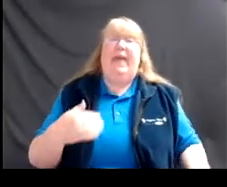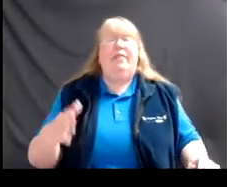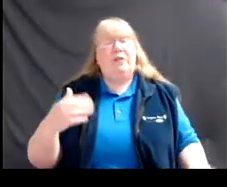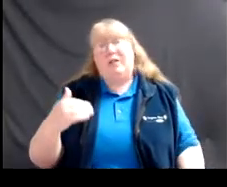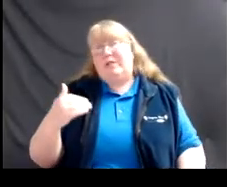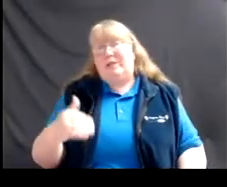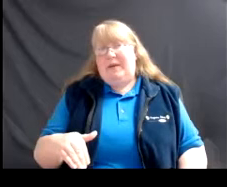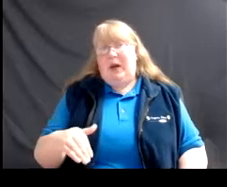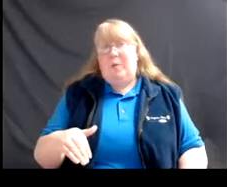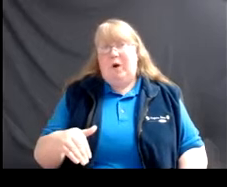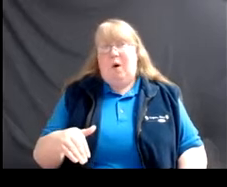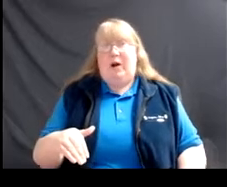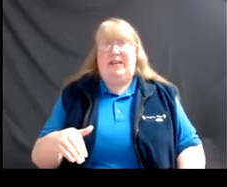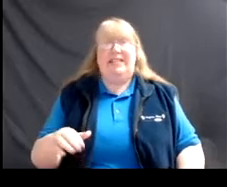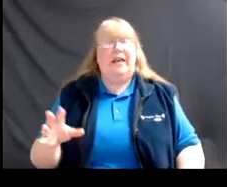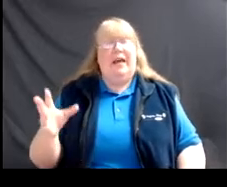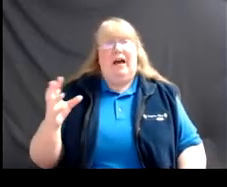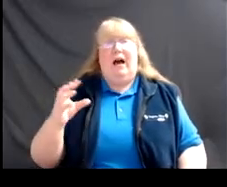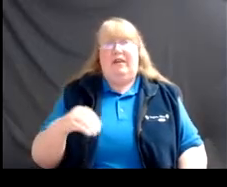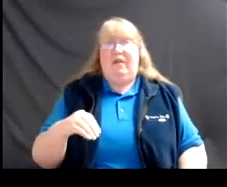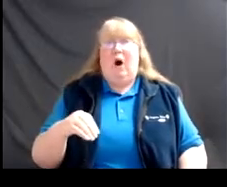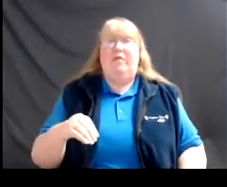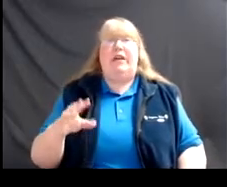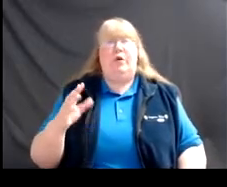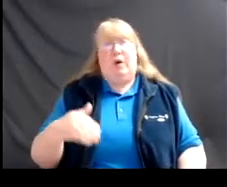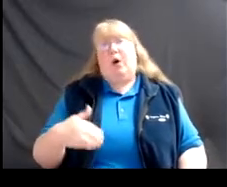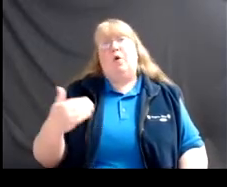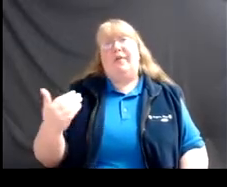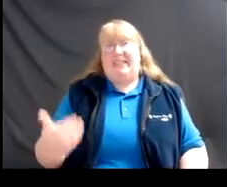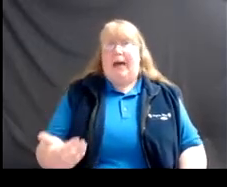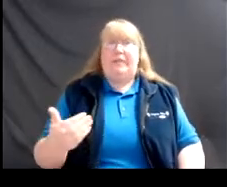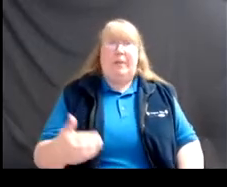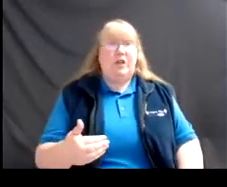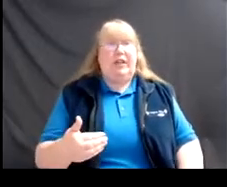There is also income requirements involved and you can work with the TAP specialist